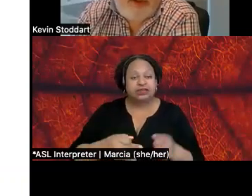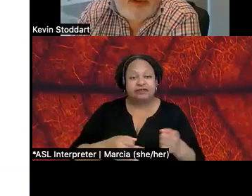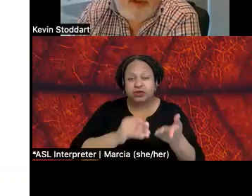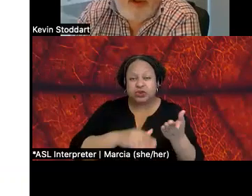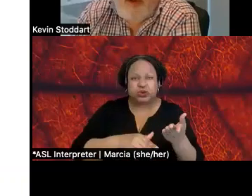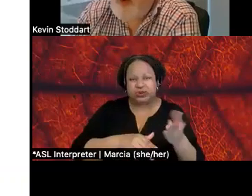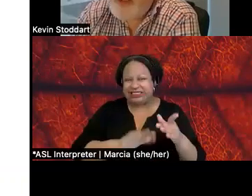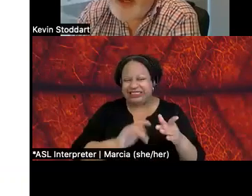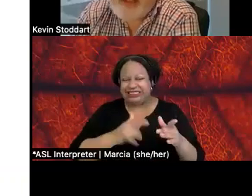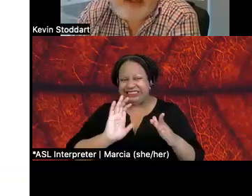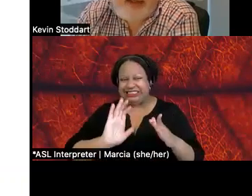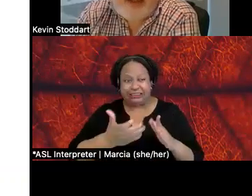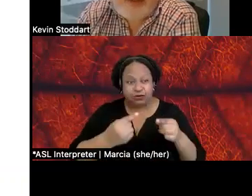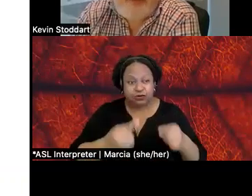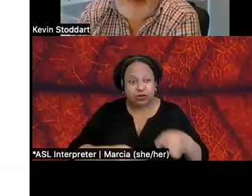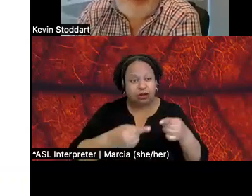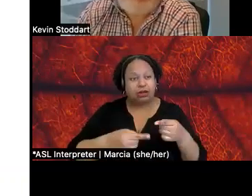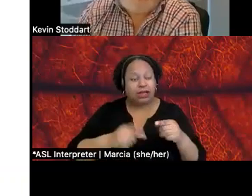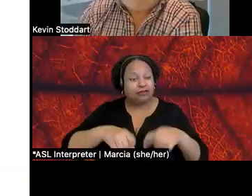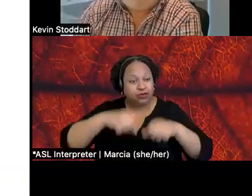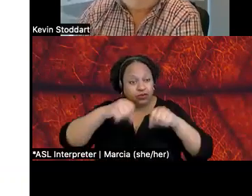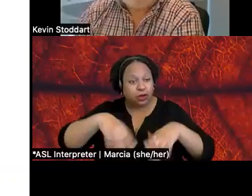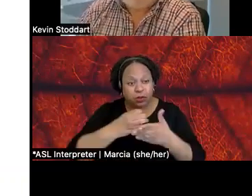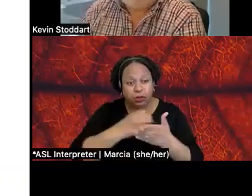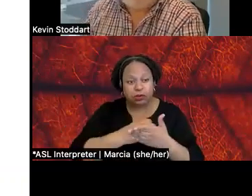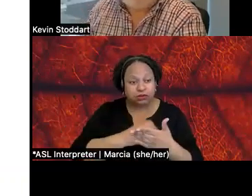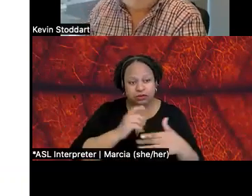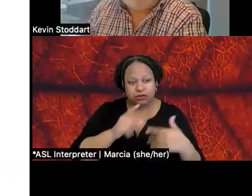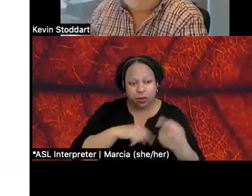What academic supports need to be put in place?